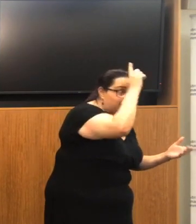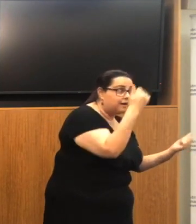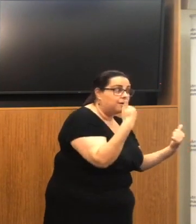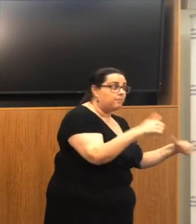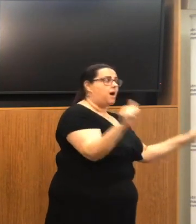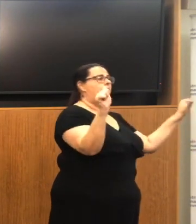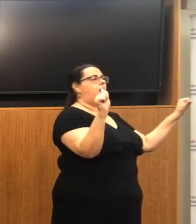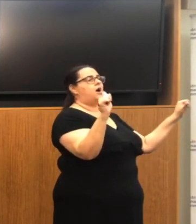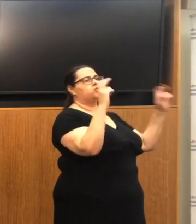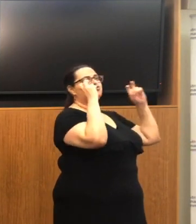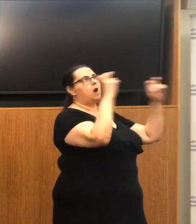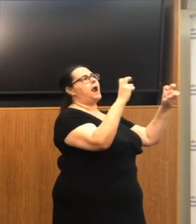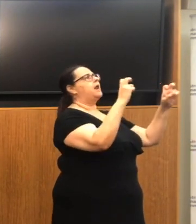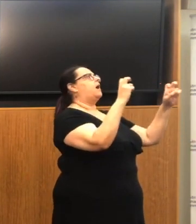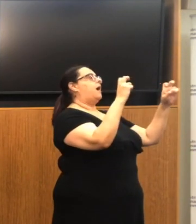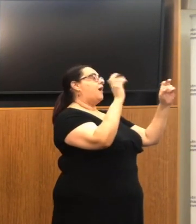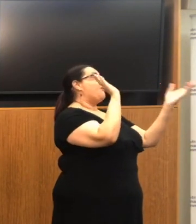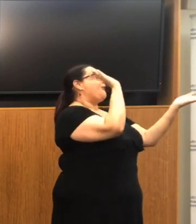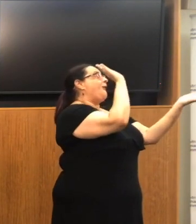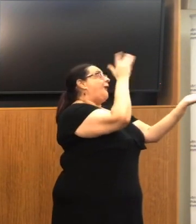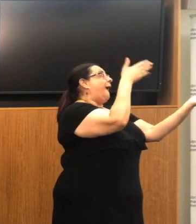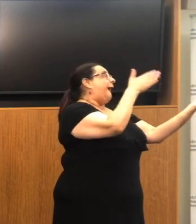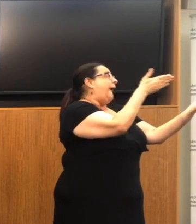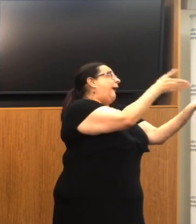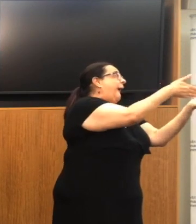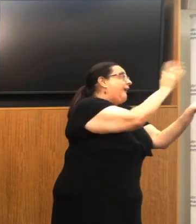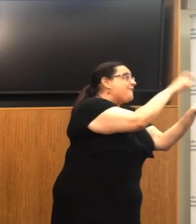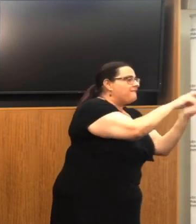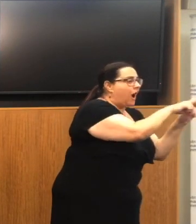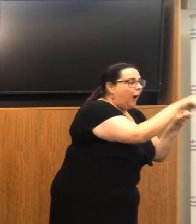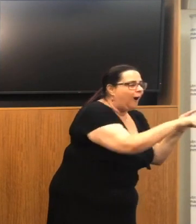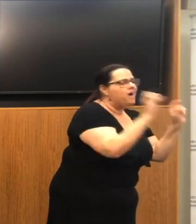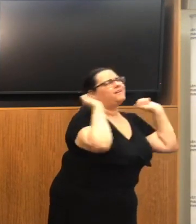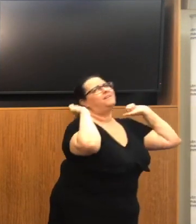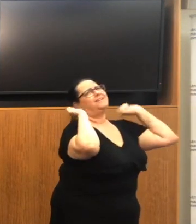I was just so glad it was over, we had made it.